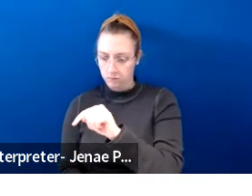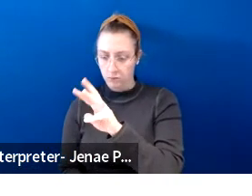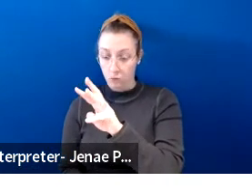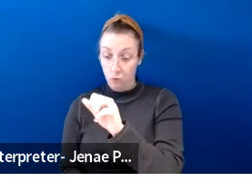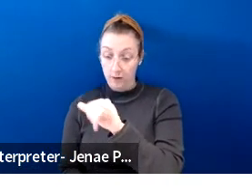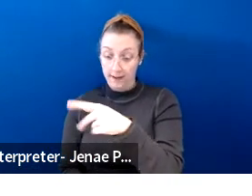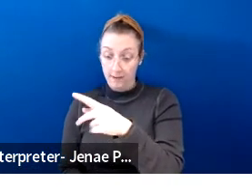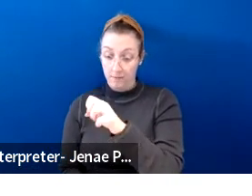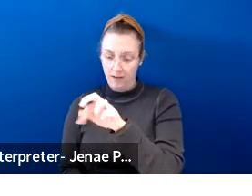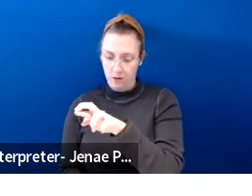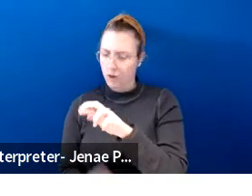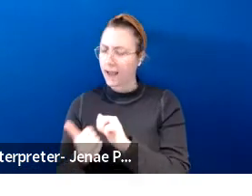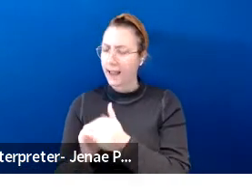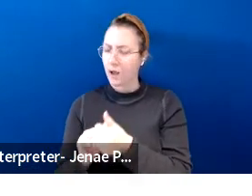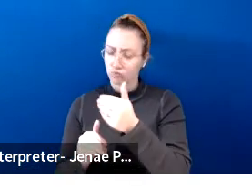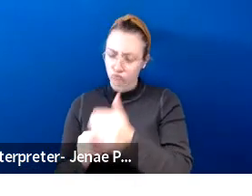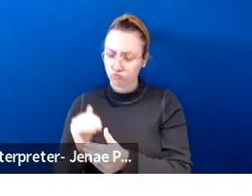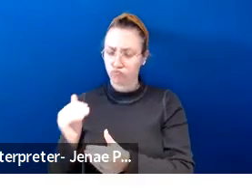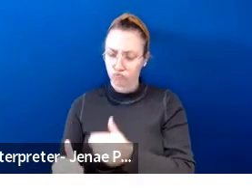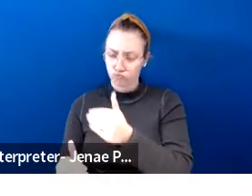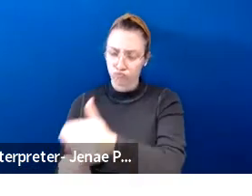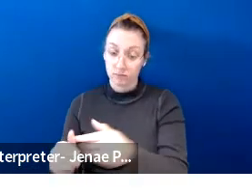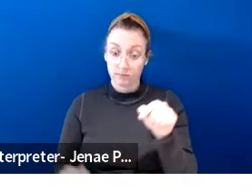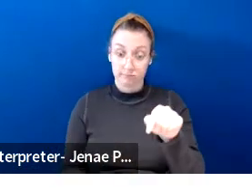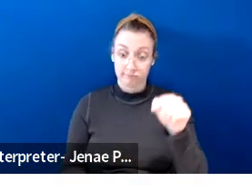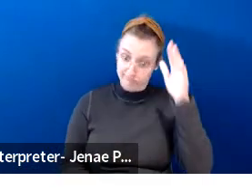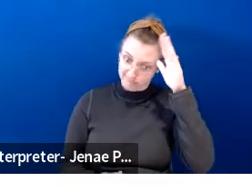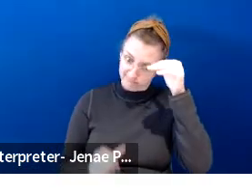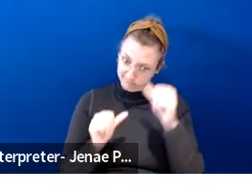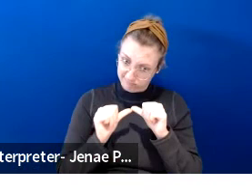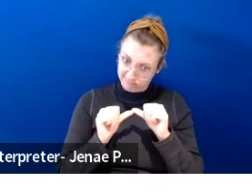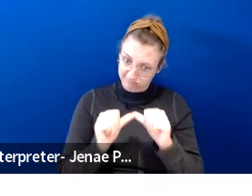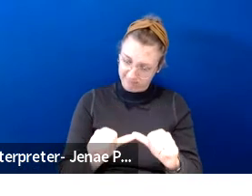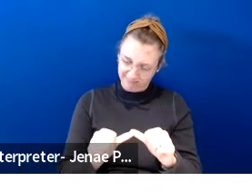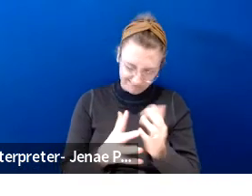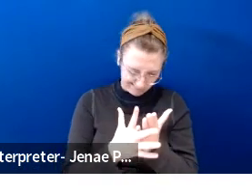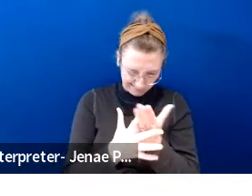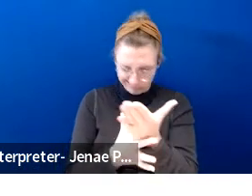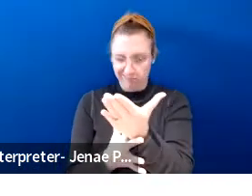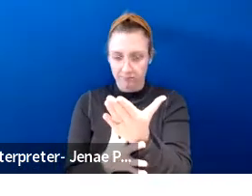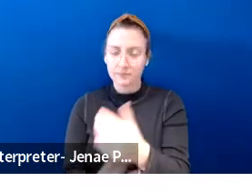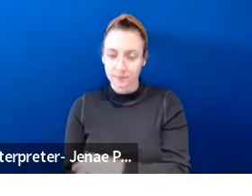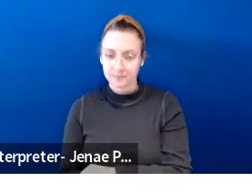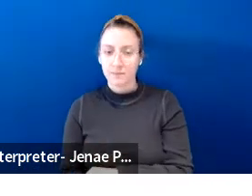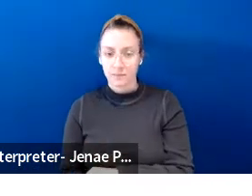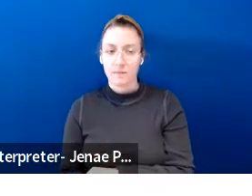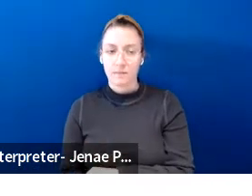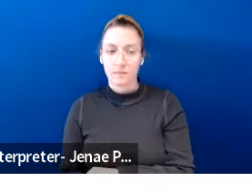And the willpower that we just talked about is pushing us through that. So where power, it's helpful